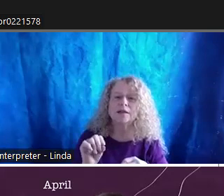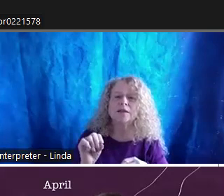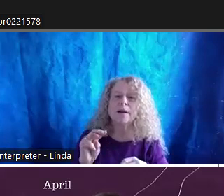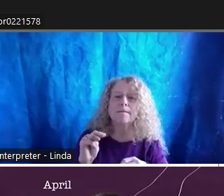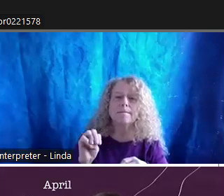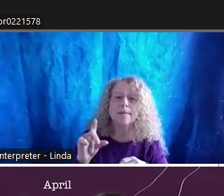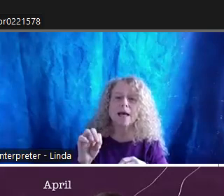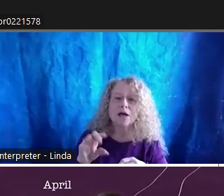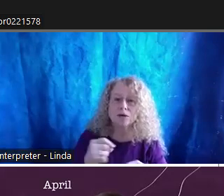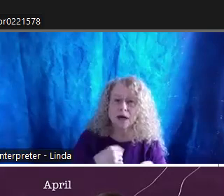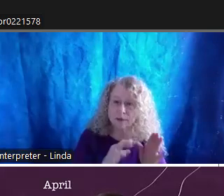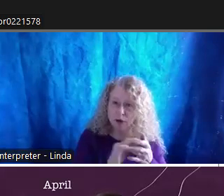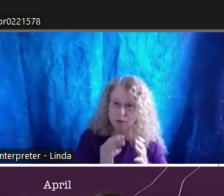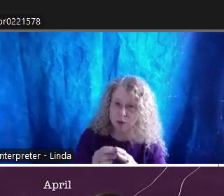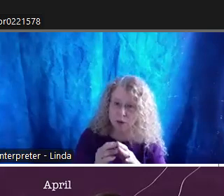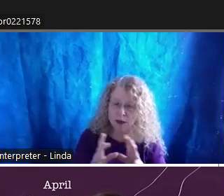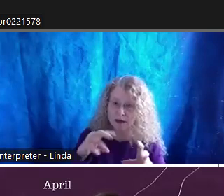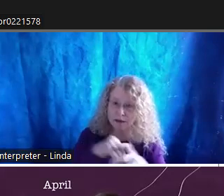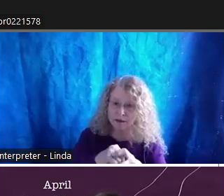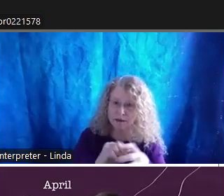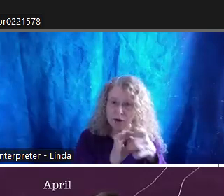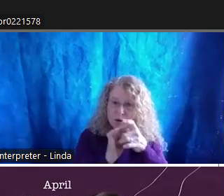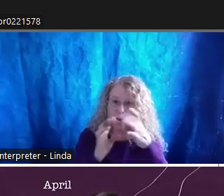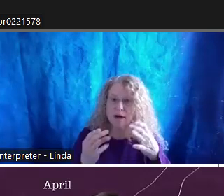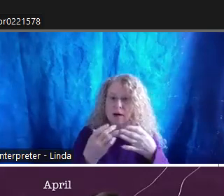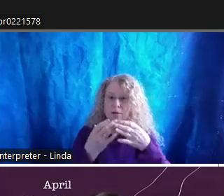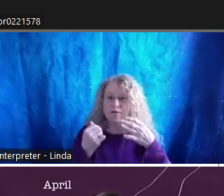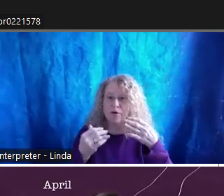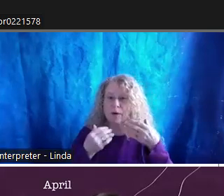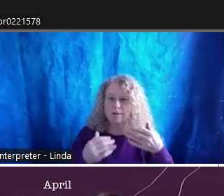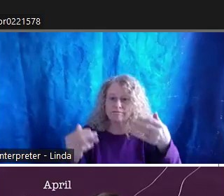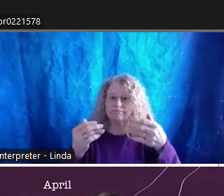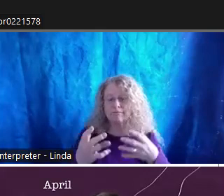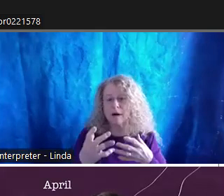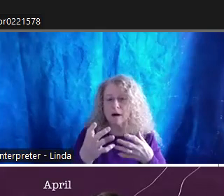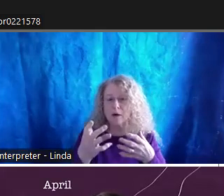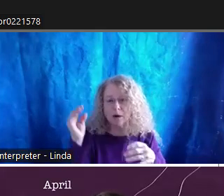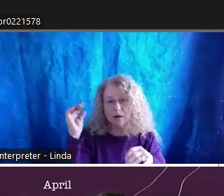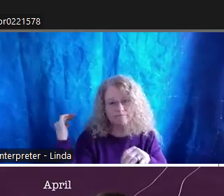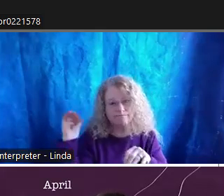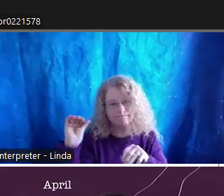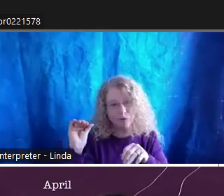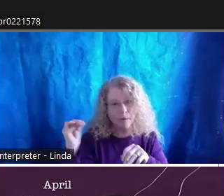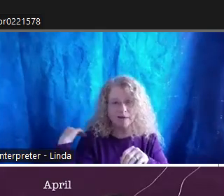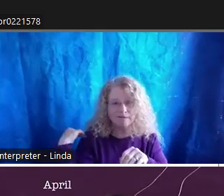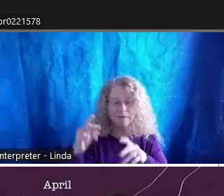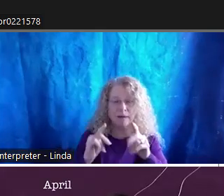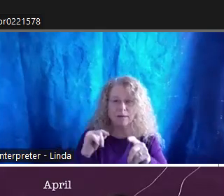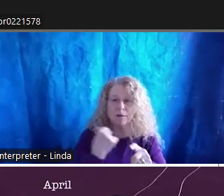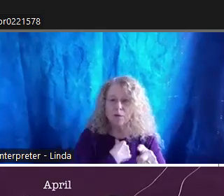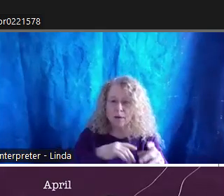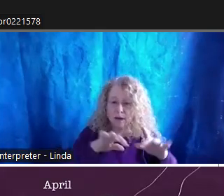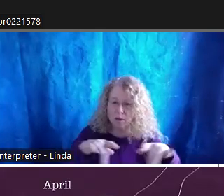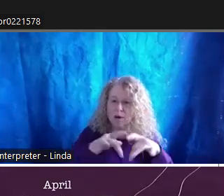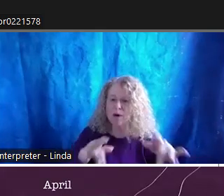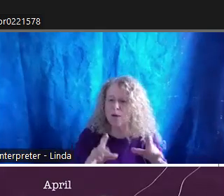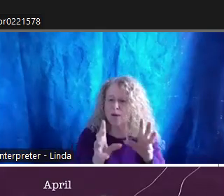I DO WANT TO REMIND EVERYONE, WE DO RECORD OUR PARTNER MEETINGS SO THEY ARE AVAILABLE